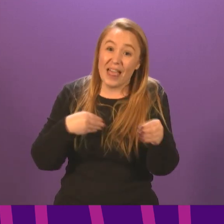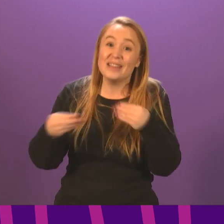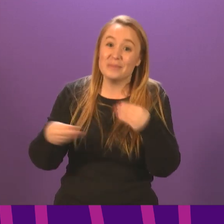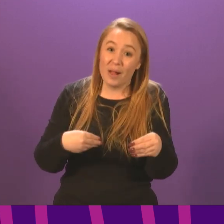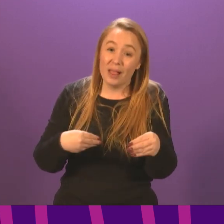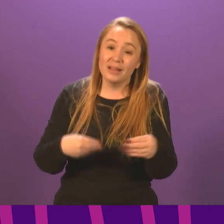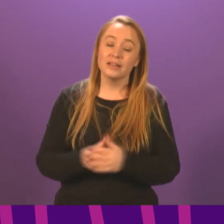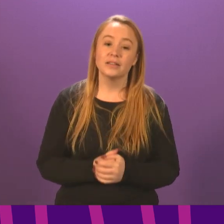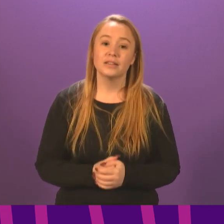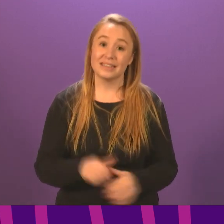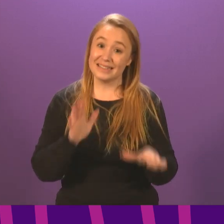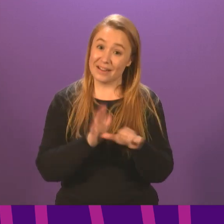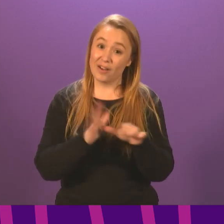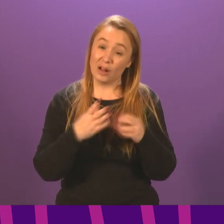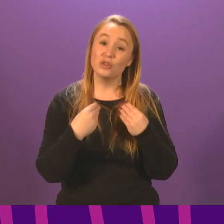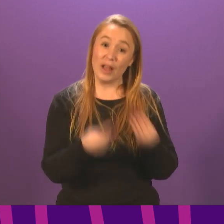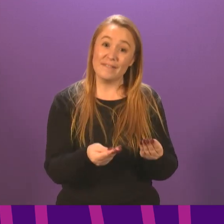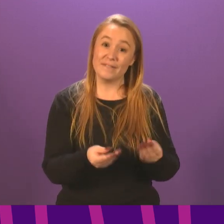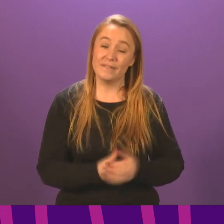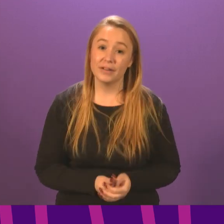possible, but that is a very hard thing to give people right now.